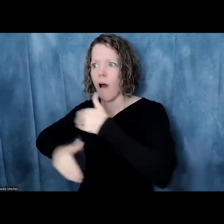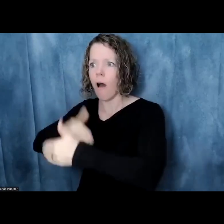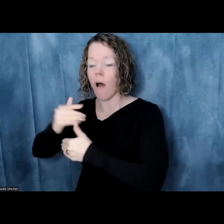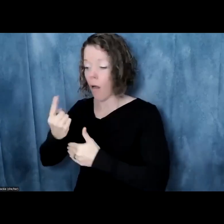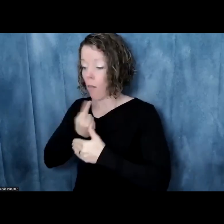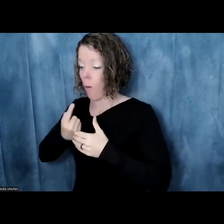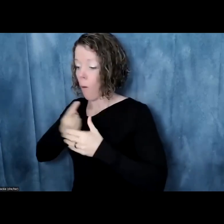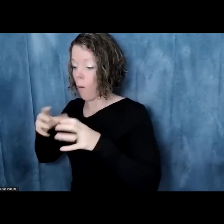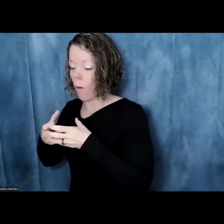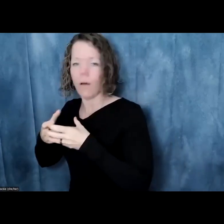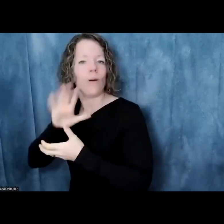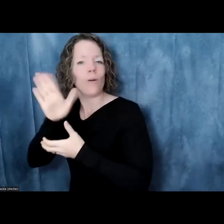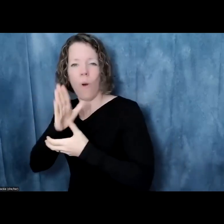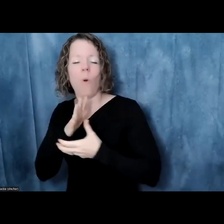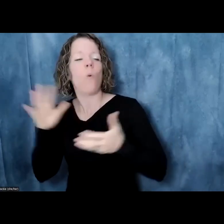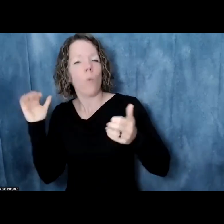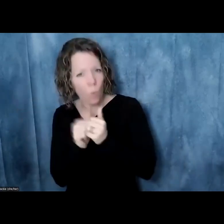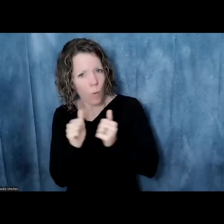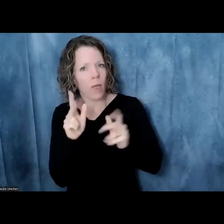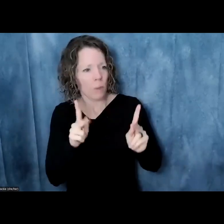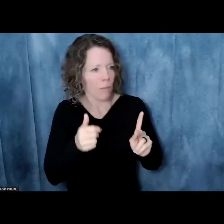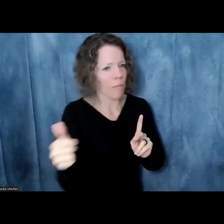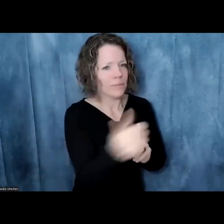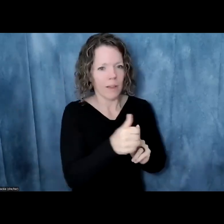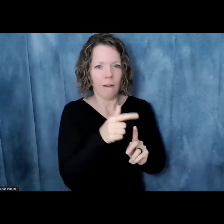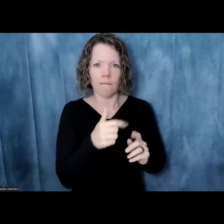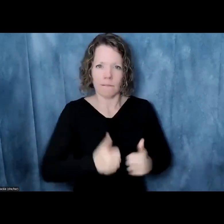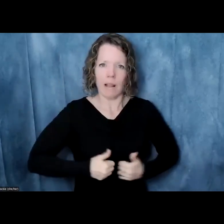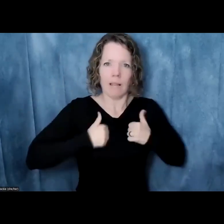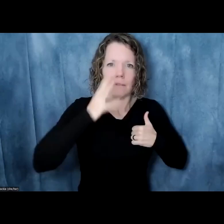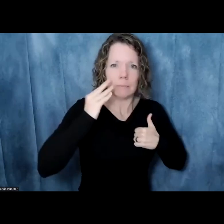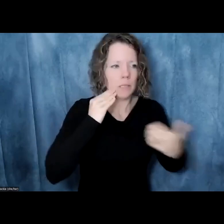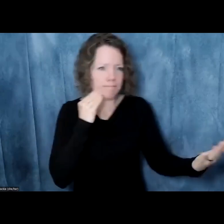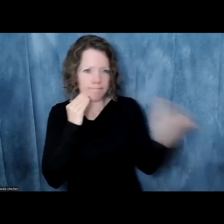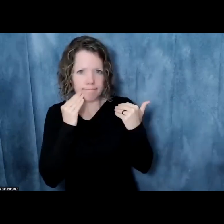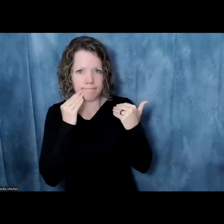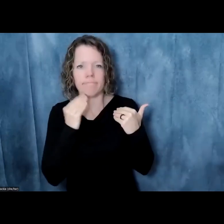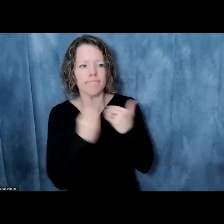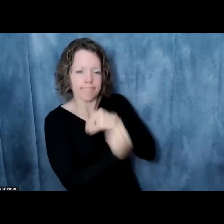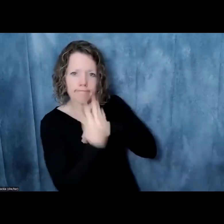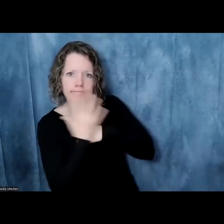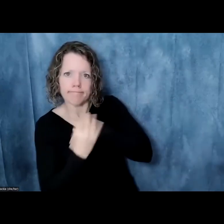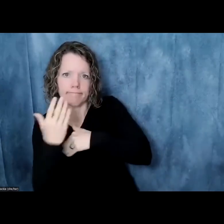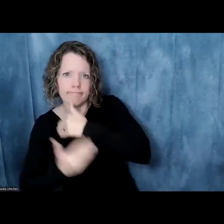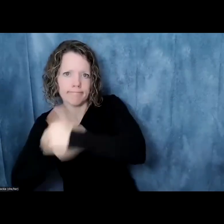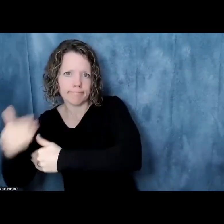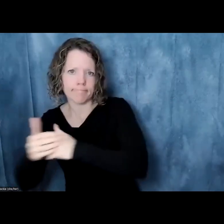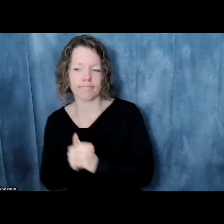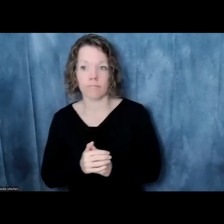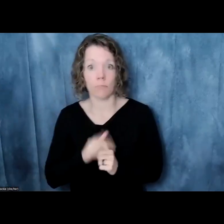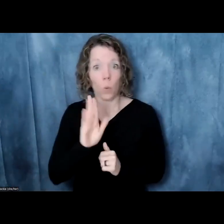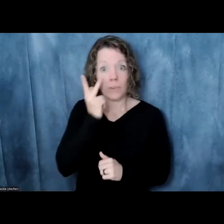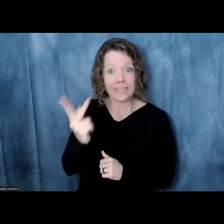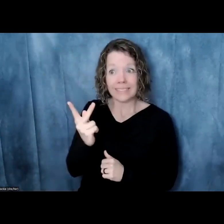informs current services. You'll hear about efforts to expand dismantle barriers to substance